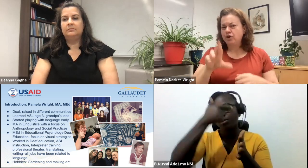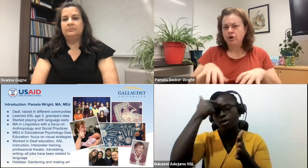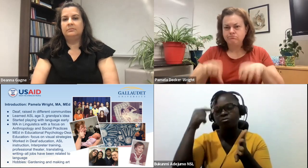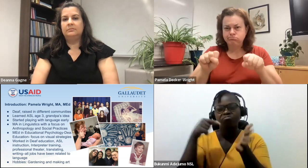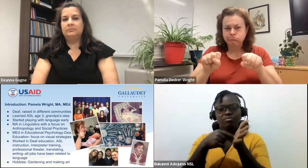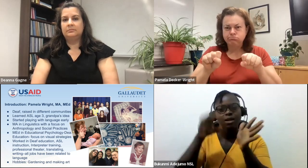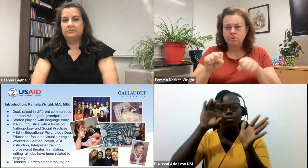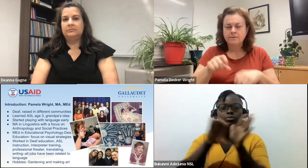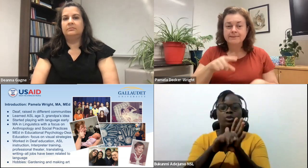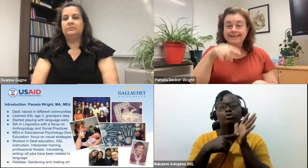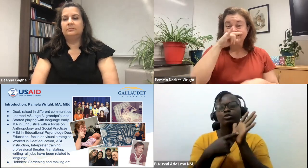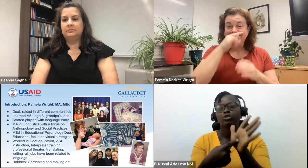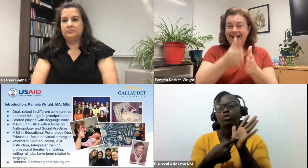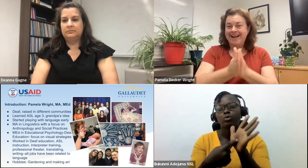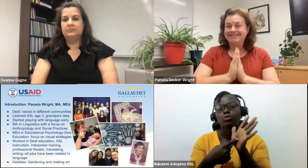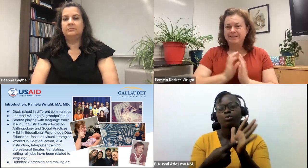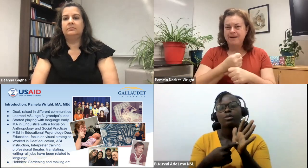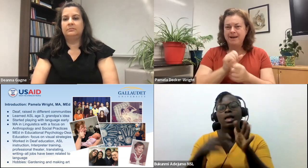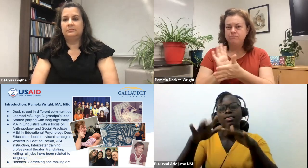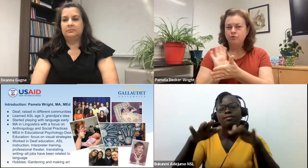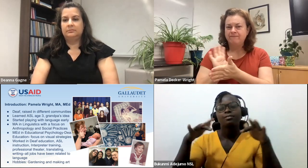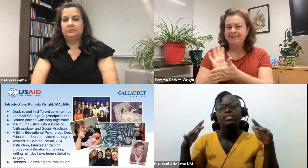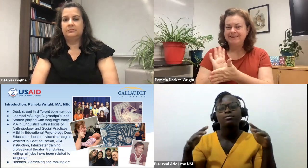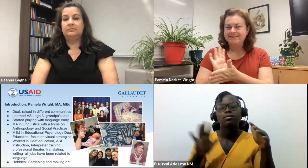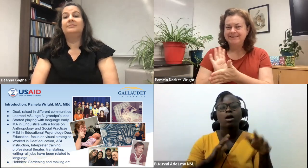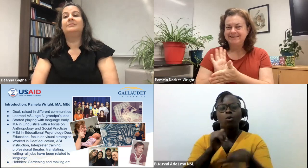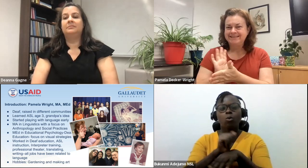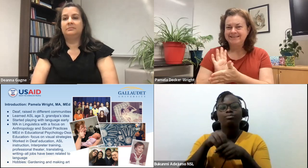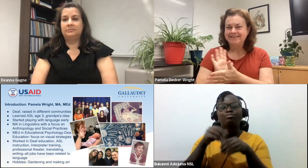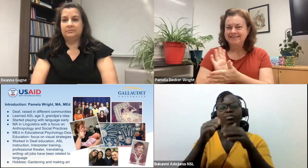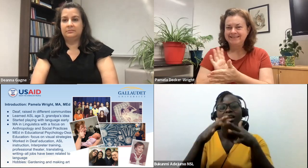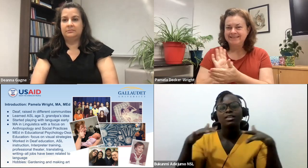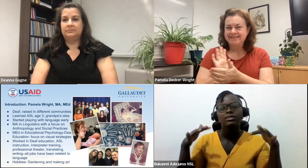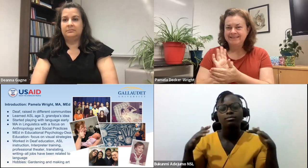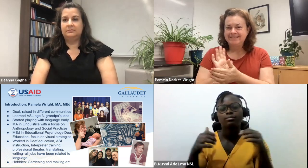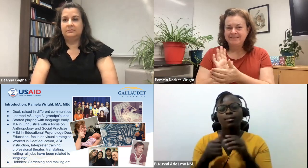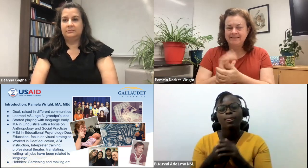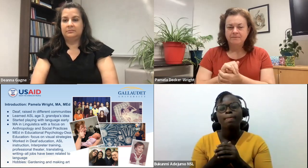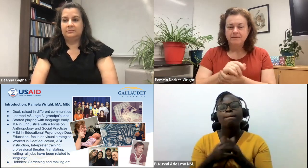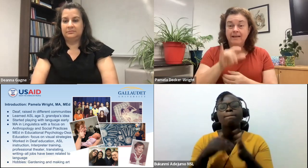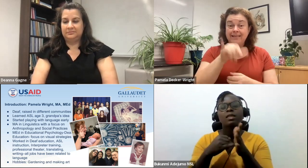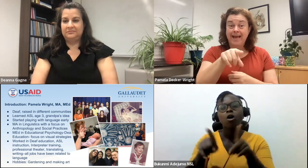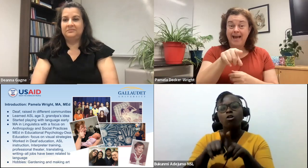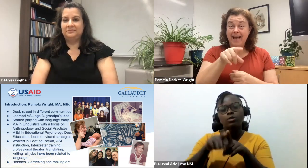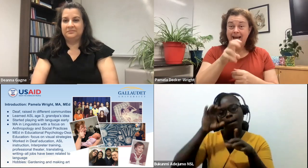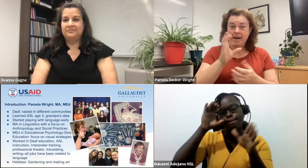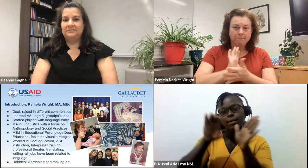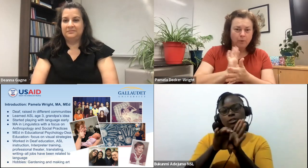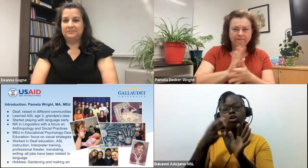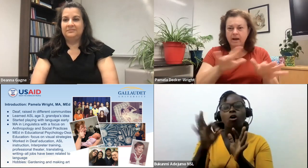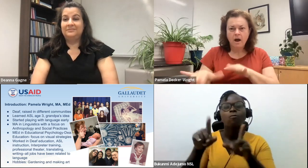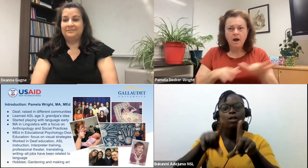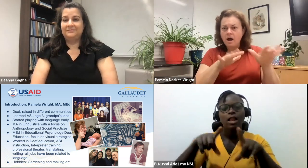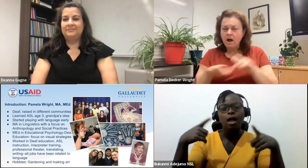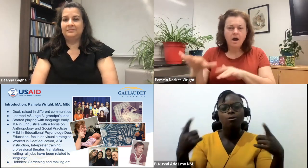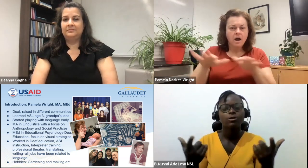language, rich environment, the most language rich in project I ever was involved in. We did some filming there.